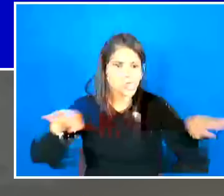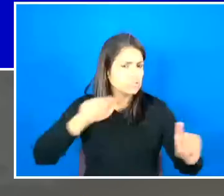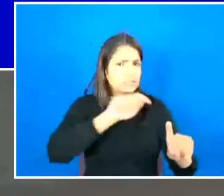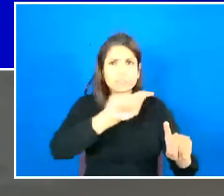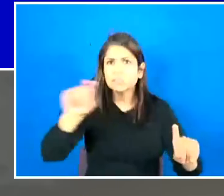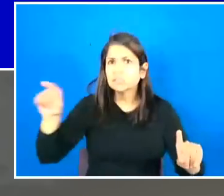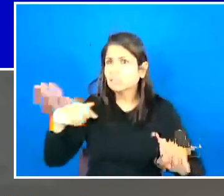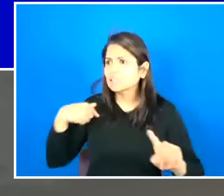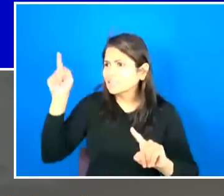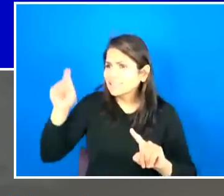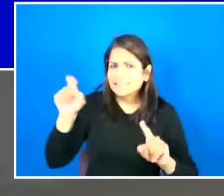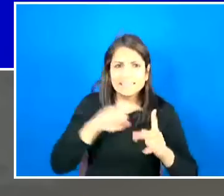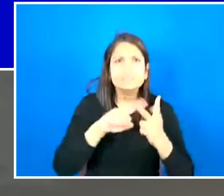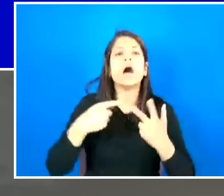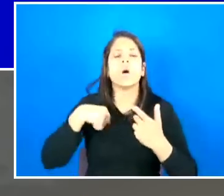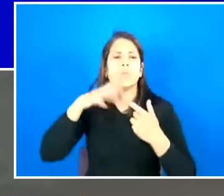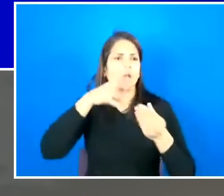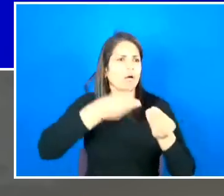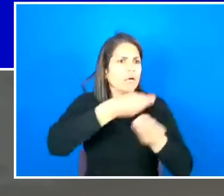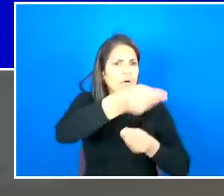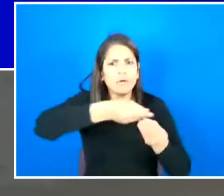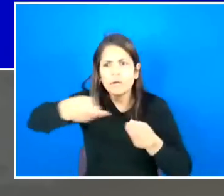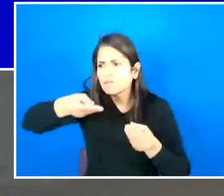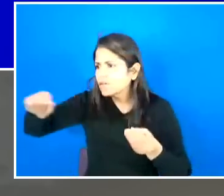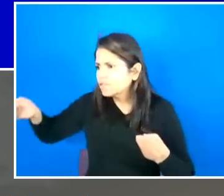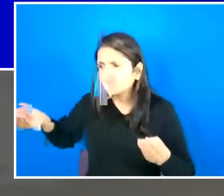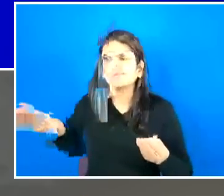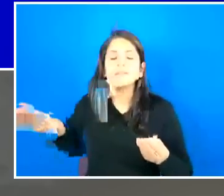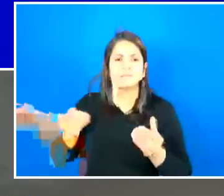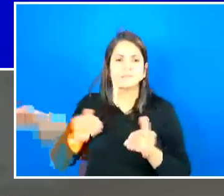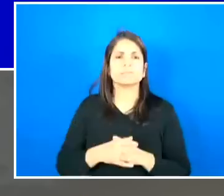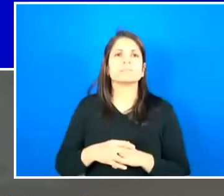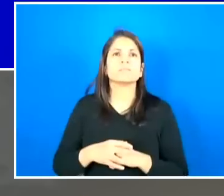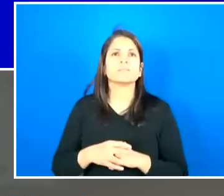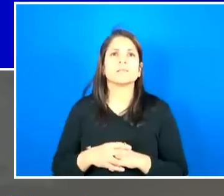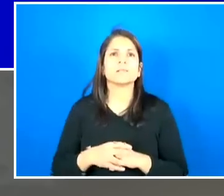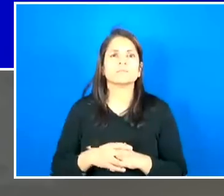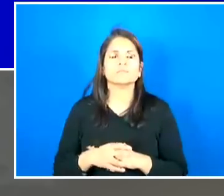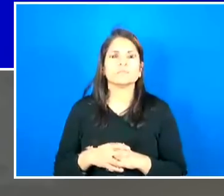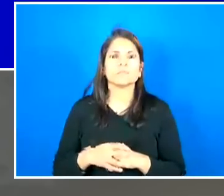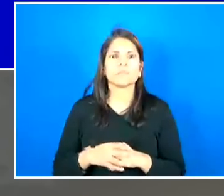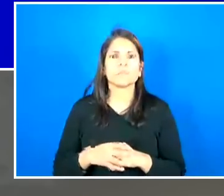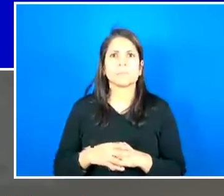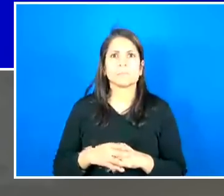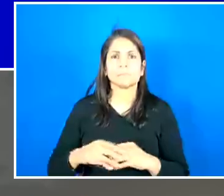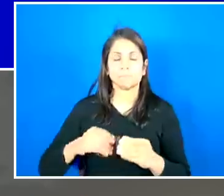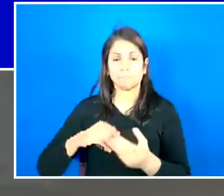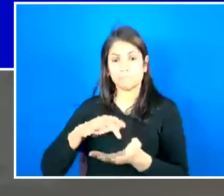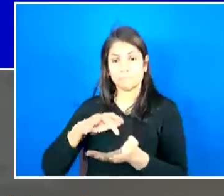HANDS OF LOTS OF KIDS WHO HAVE NEVER HAD IT AND SO THE iPAD